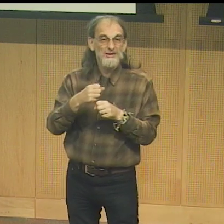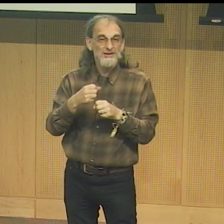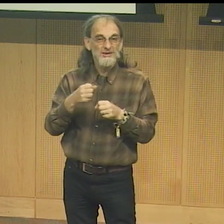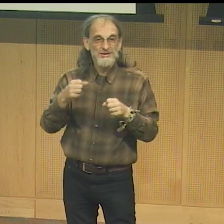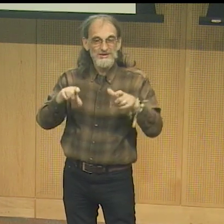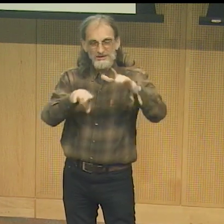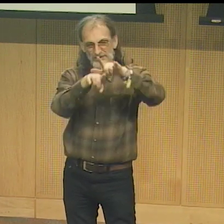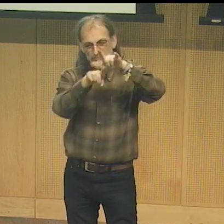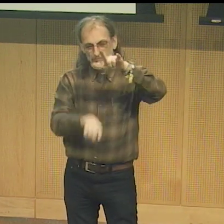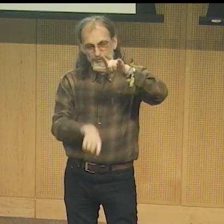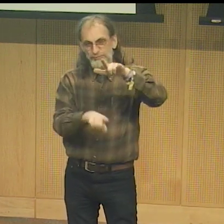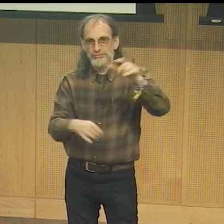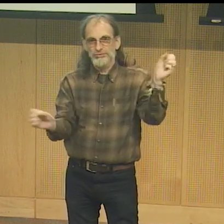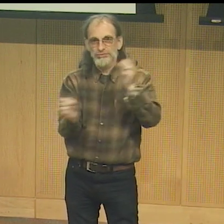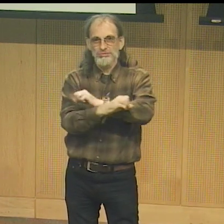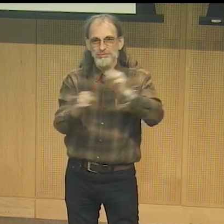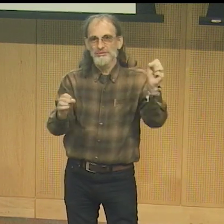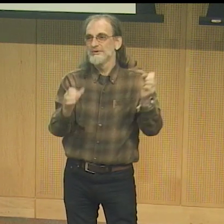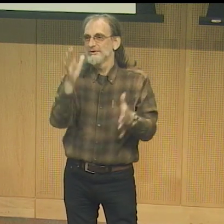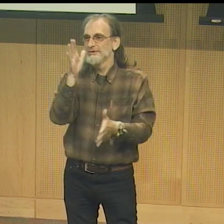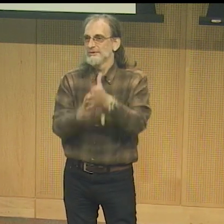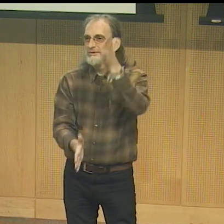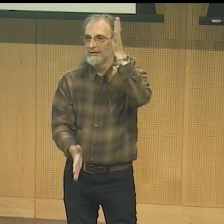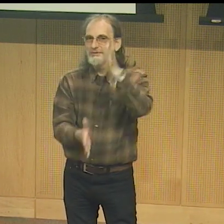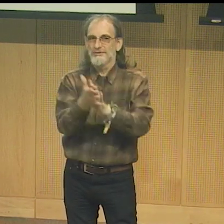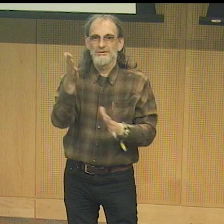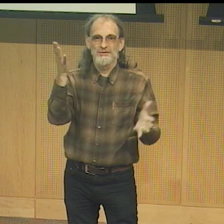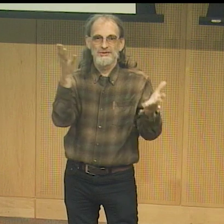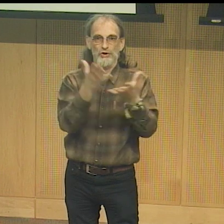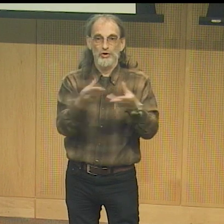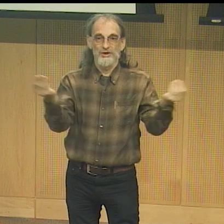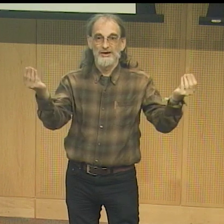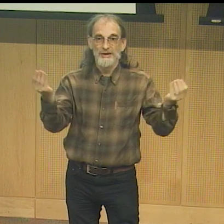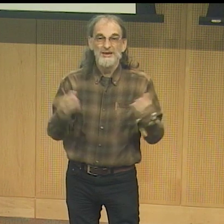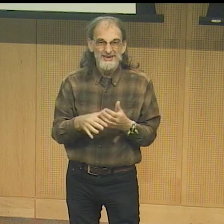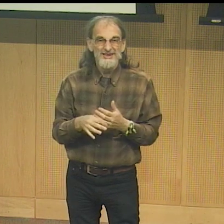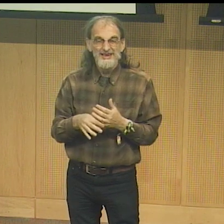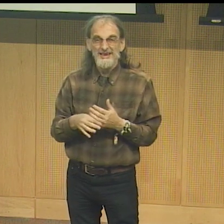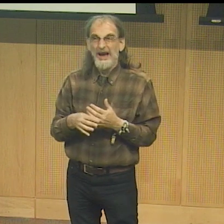After 35 years, it was gone just like that and disappeared into the night.